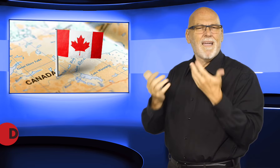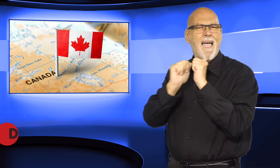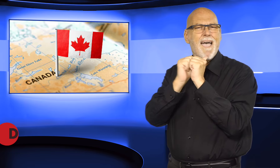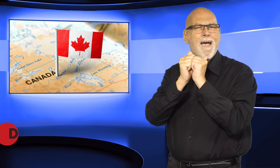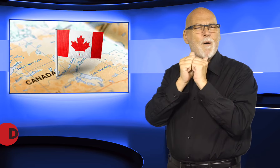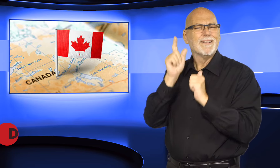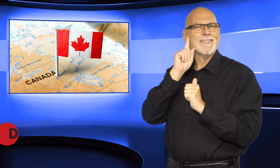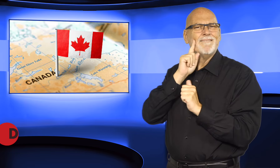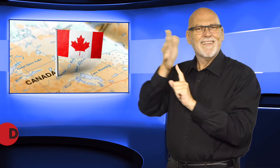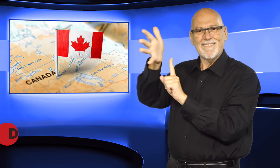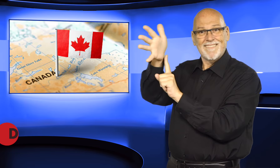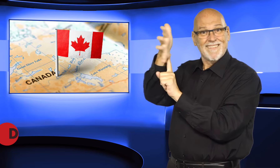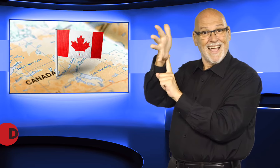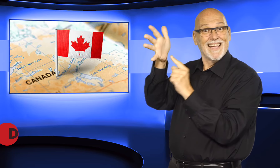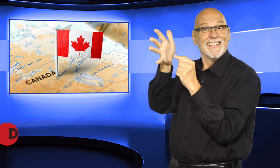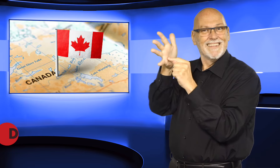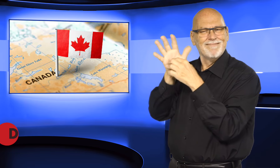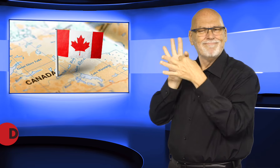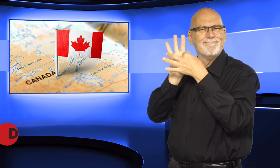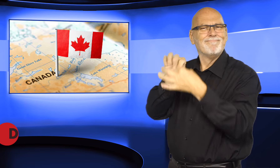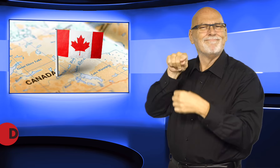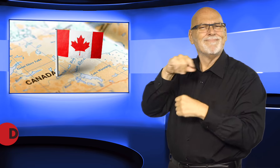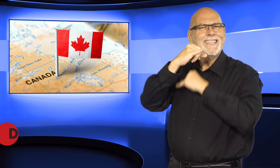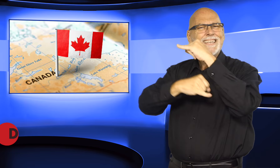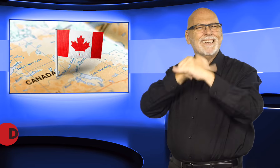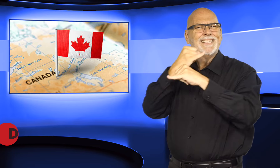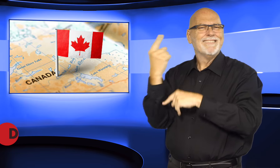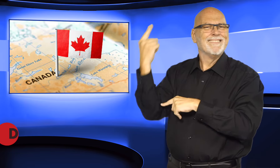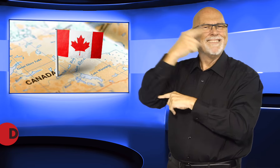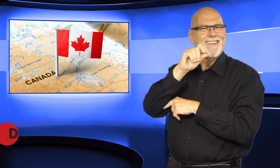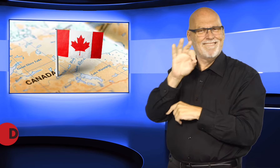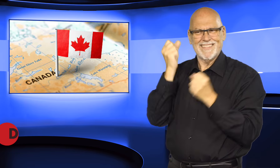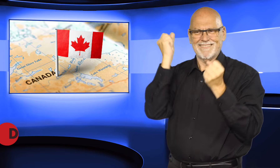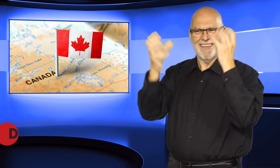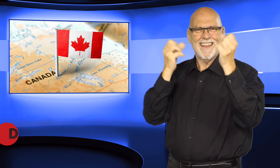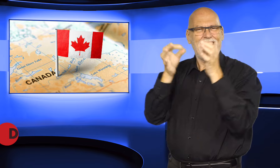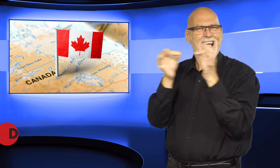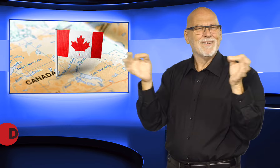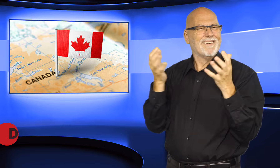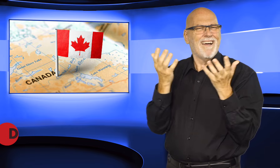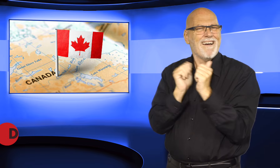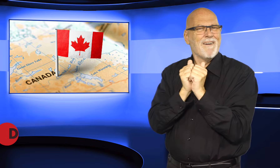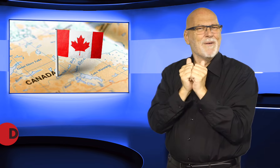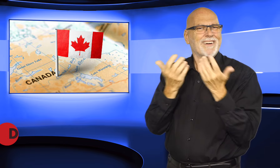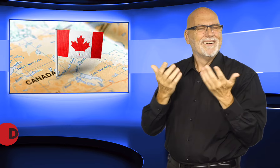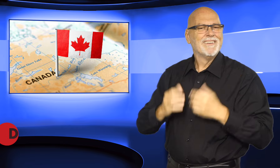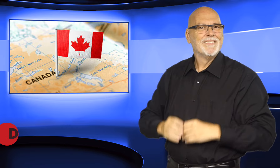[ANSELMO]: How is the Deaf Flag related to International Day of Sign Languages?